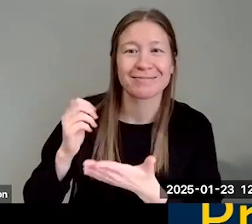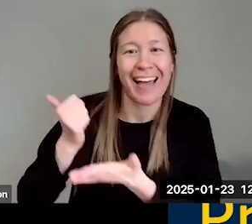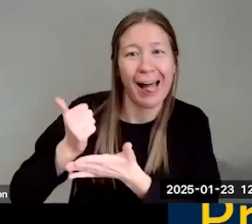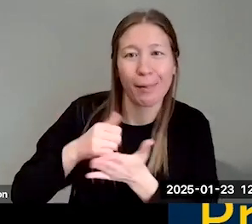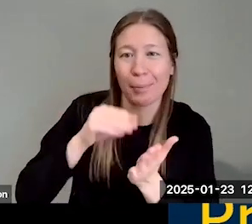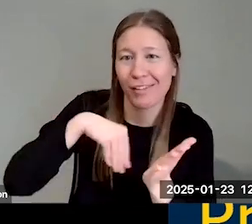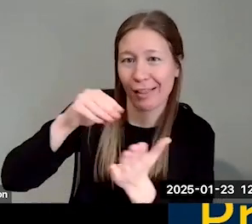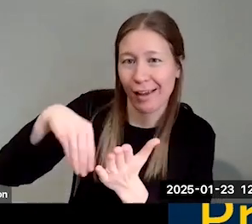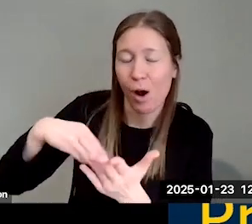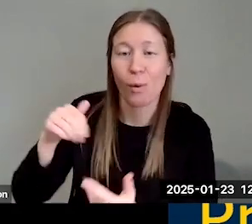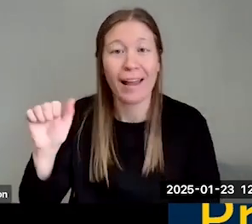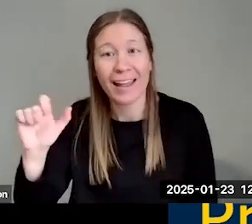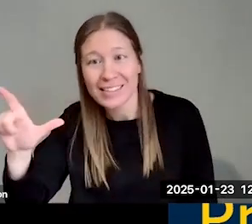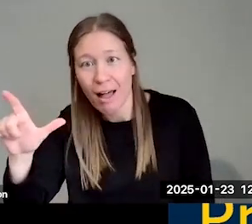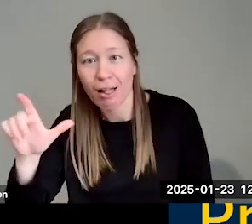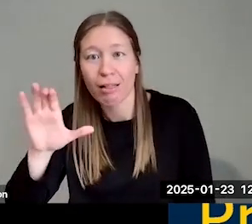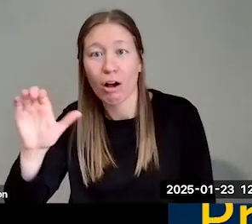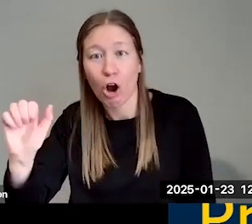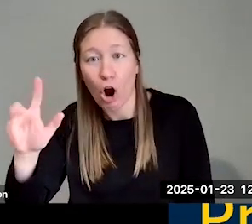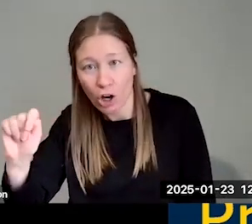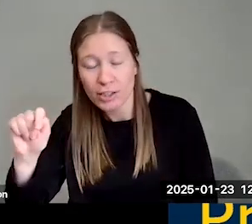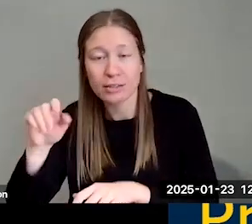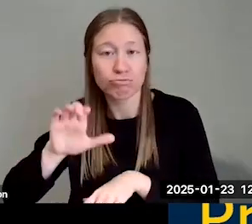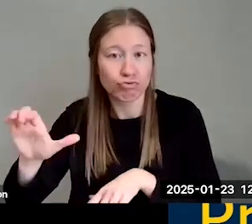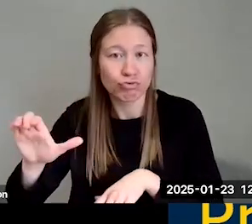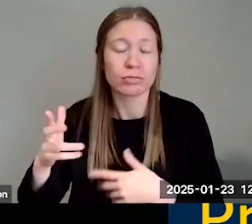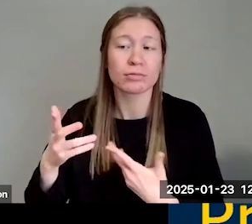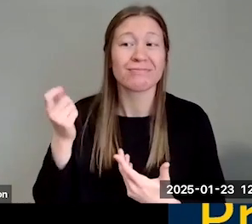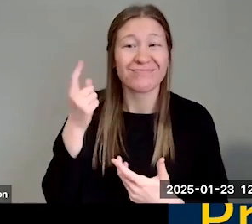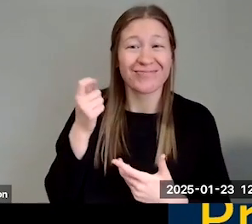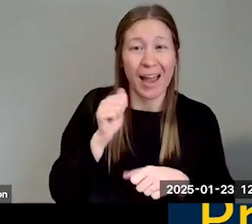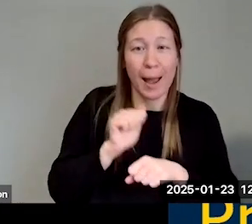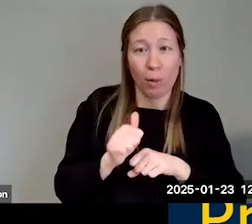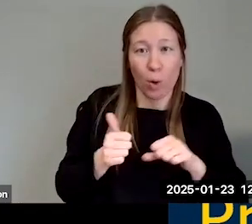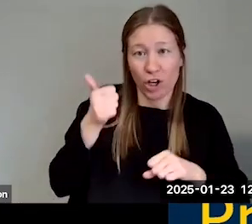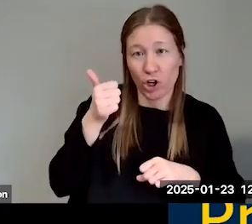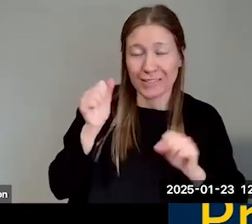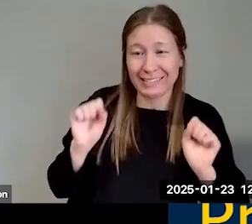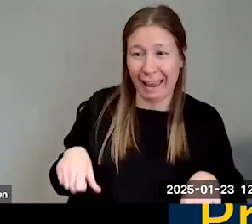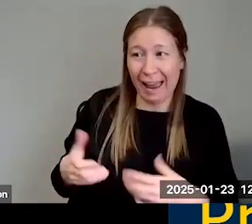Employers in this situation can only ask if there is no disclosure whether that candidate